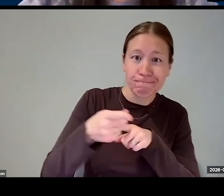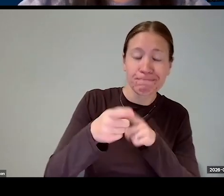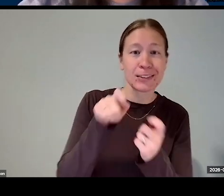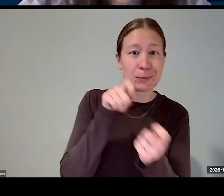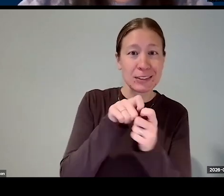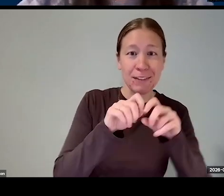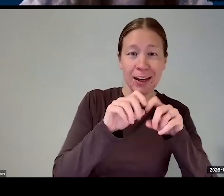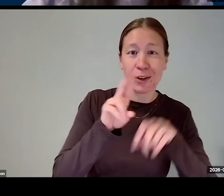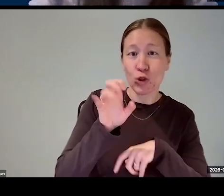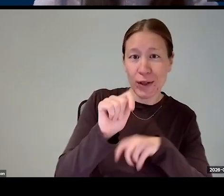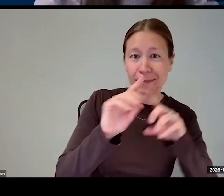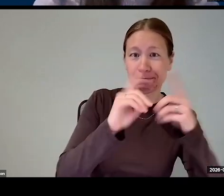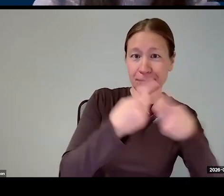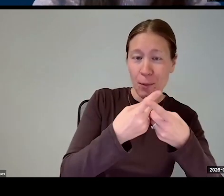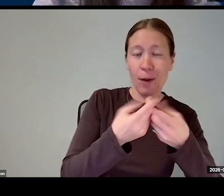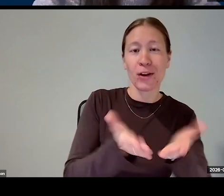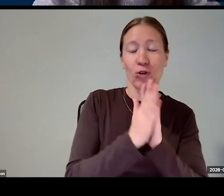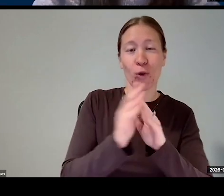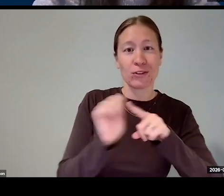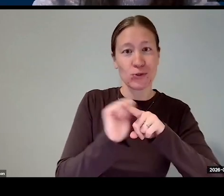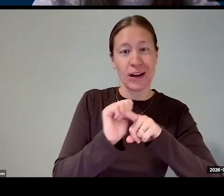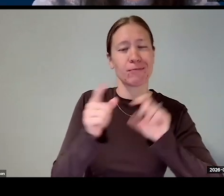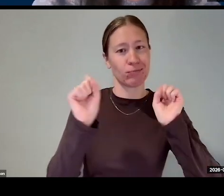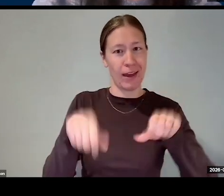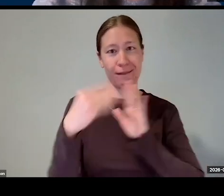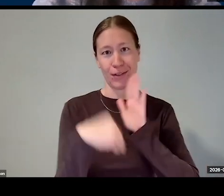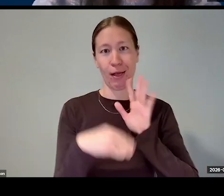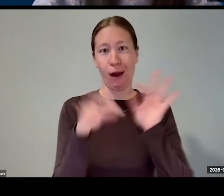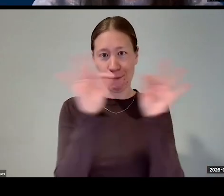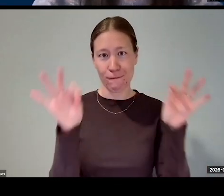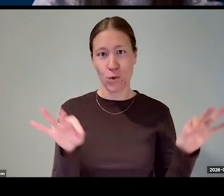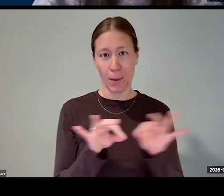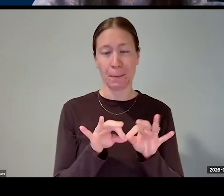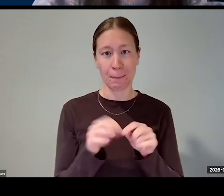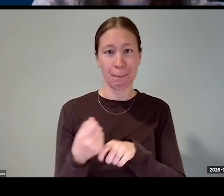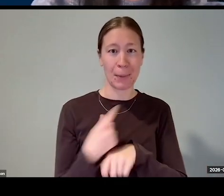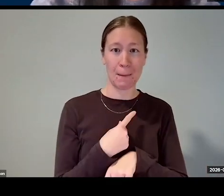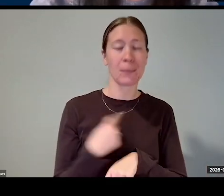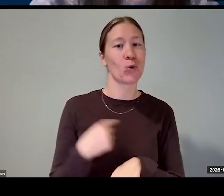or department, you can fill out that form and we can come present on one of these topics.